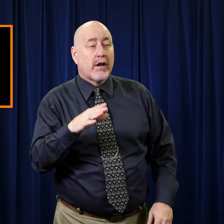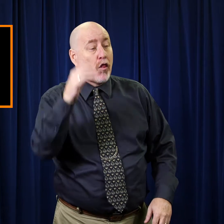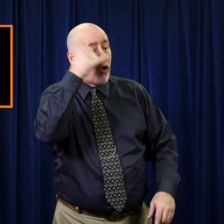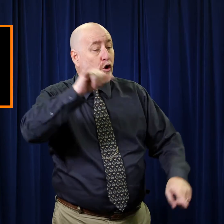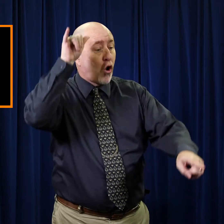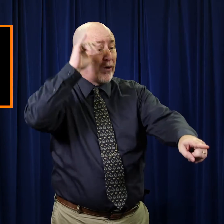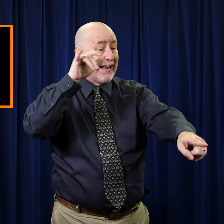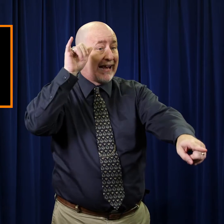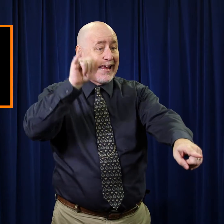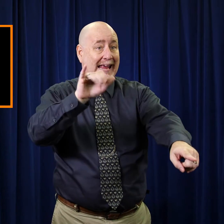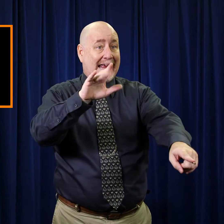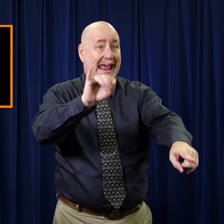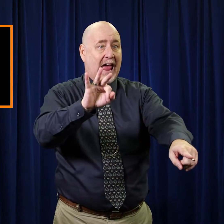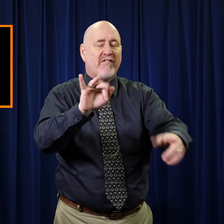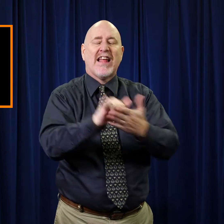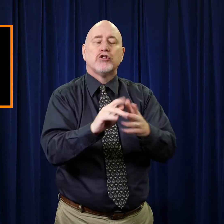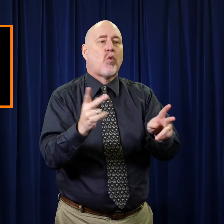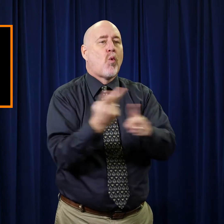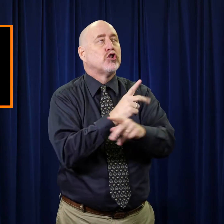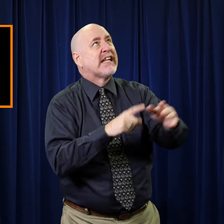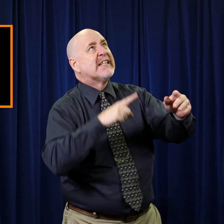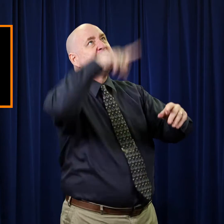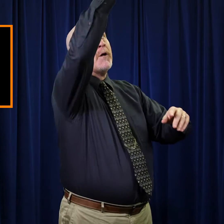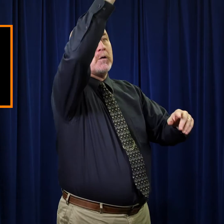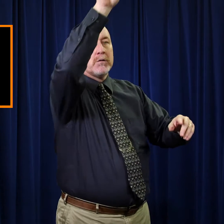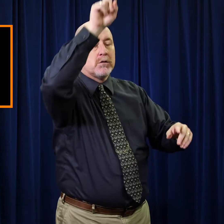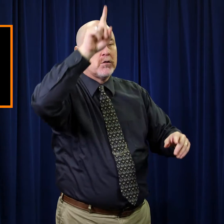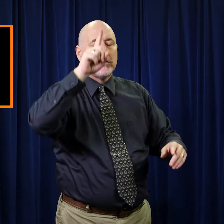out of frustration. The golden calf is the worst possible insult that the